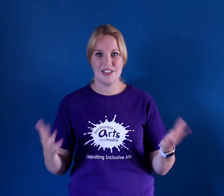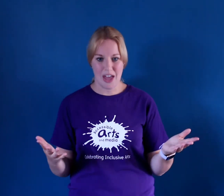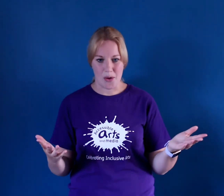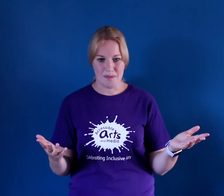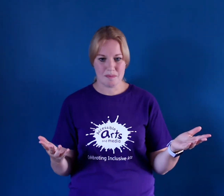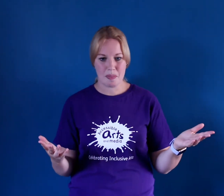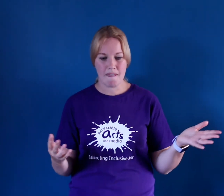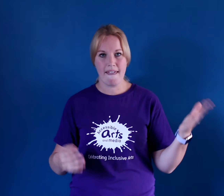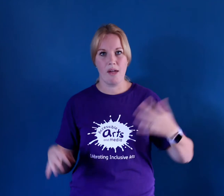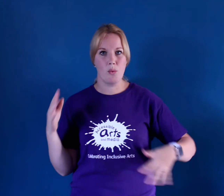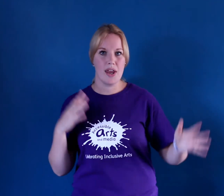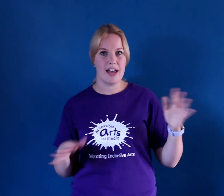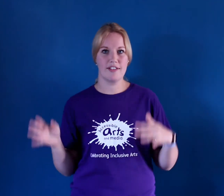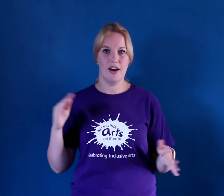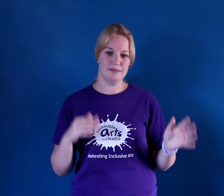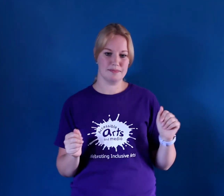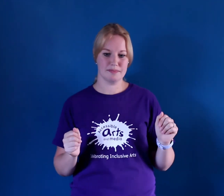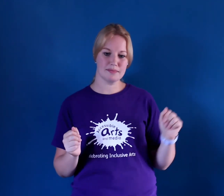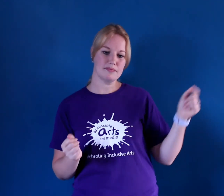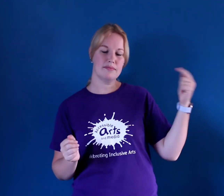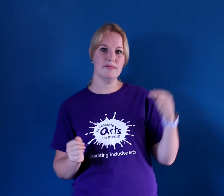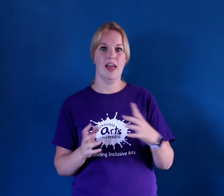So, we have got